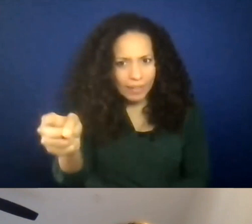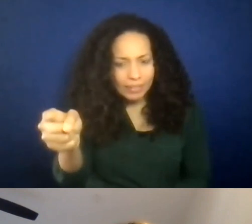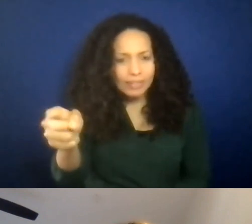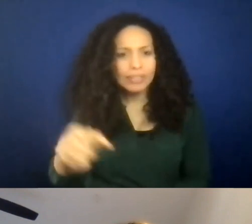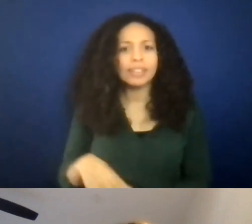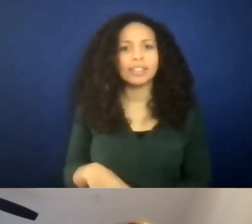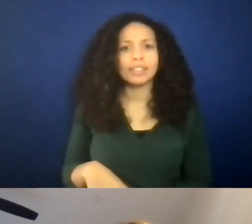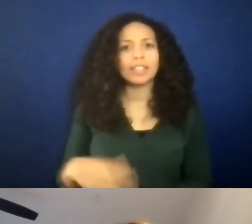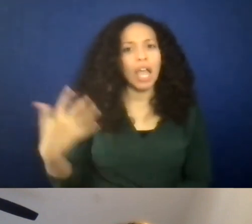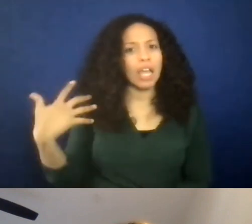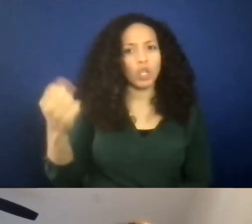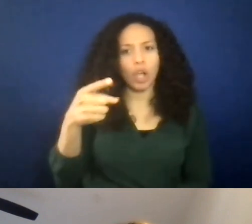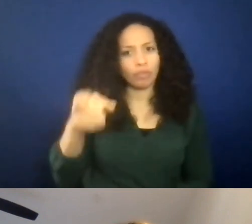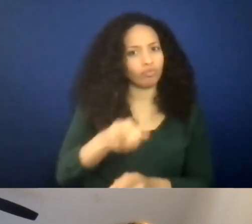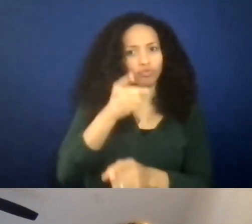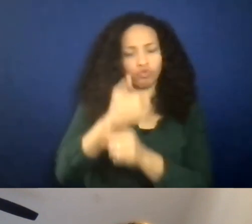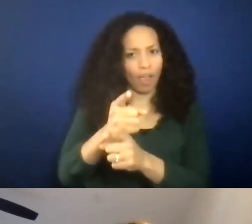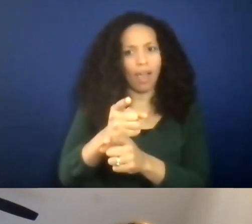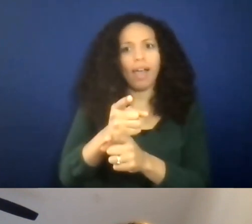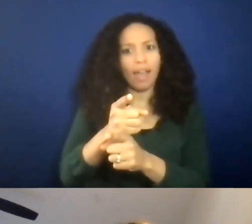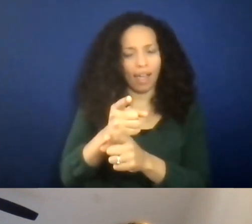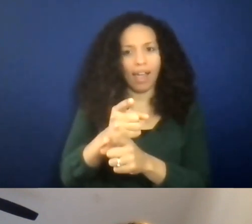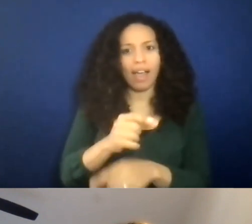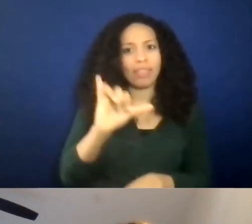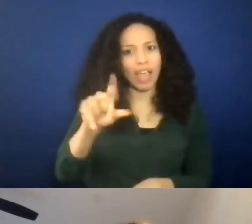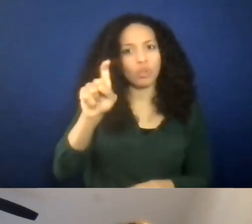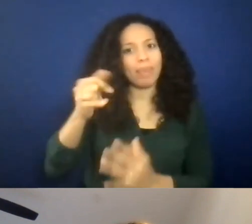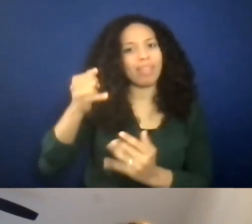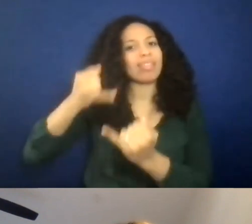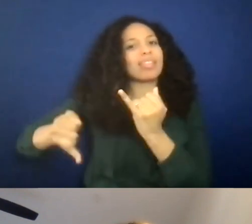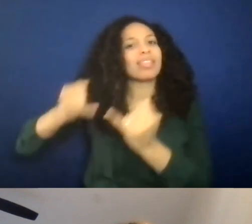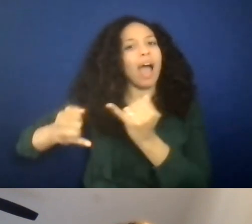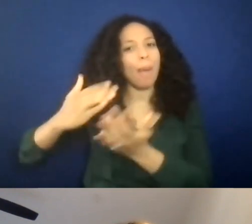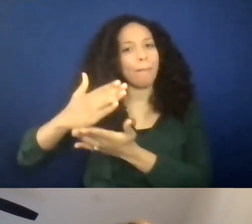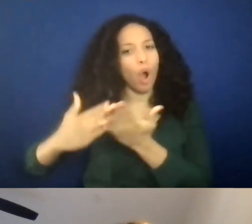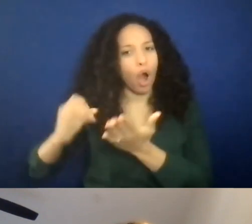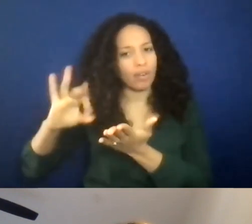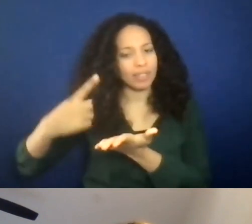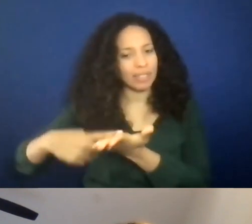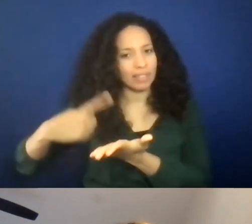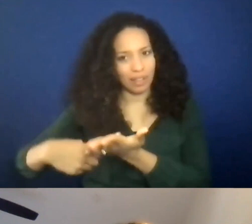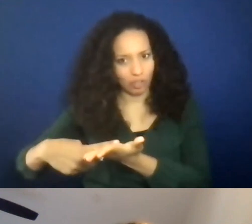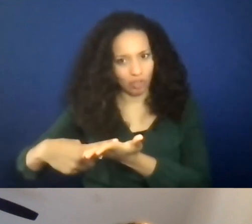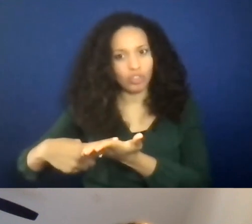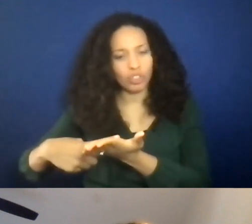right to point out that that is the last piece of the discussion and after the program is built,